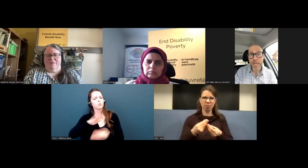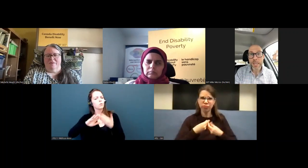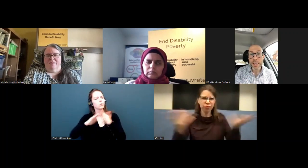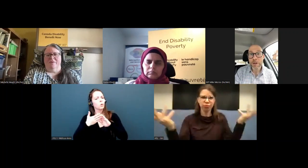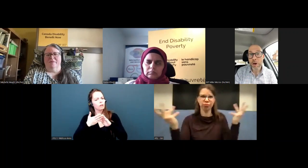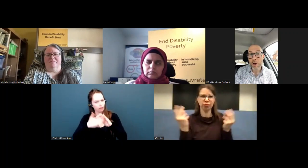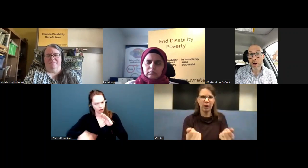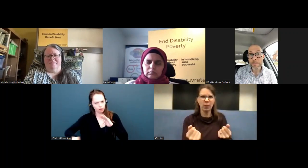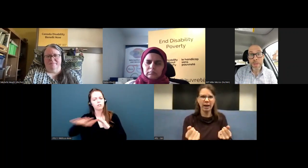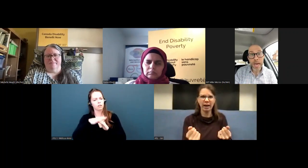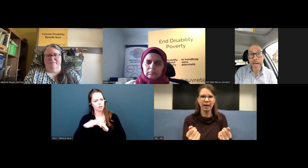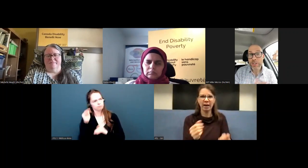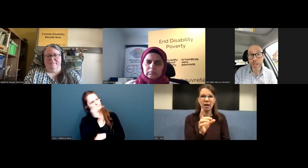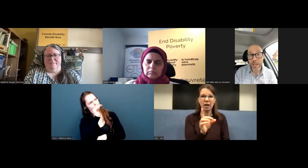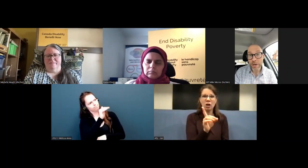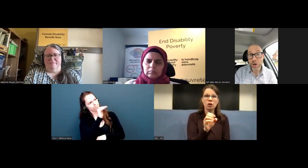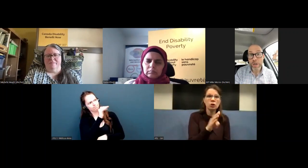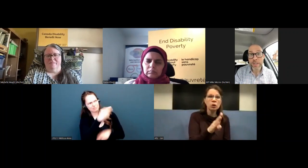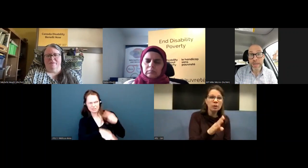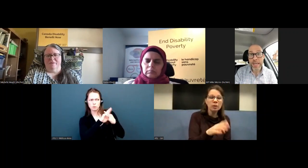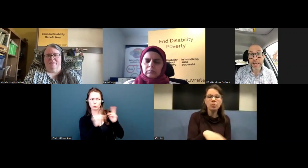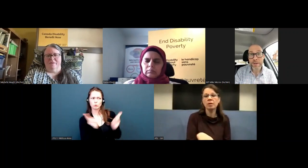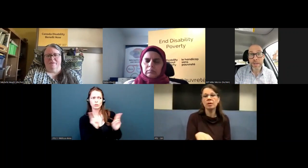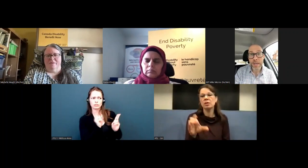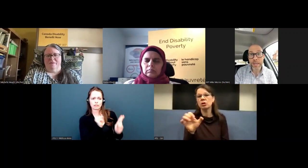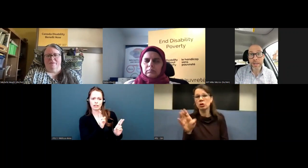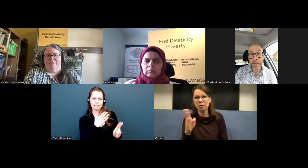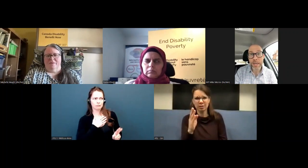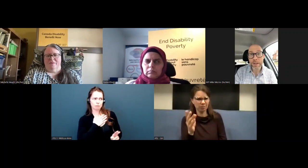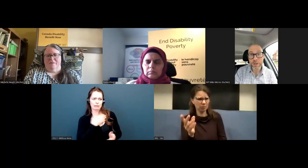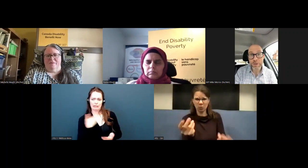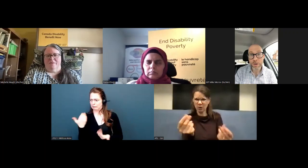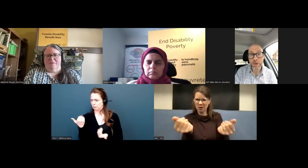THESE ARE ACTIONS THEY COULD TAKE IN THE SHORT TERM.